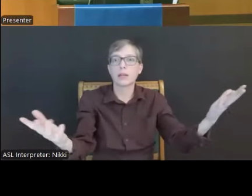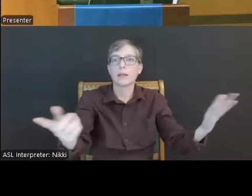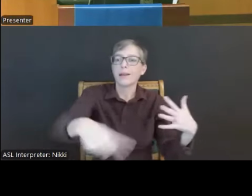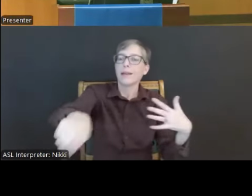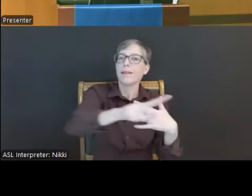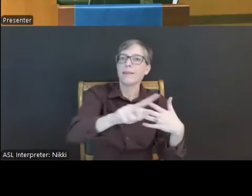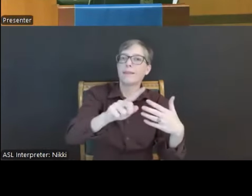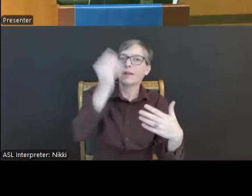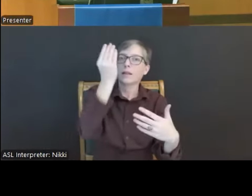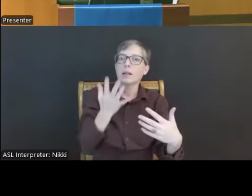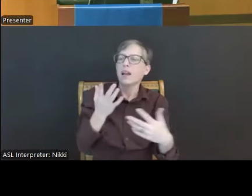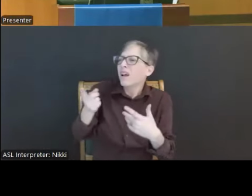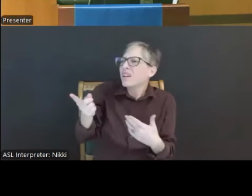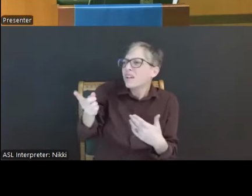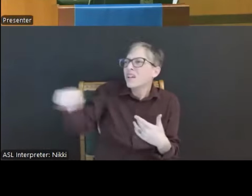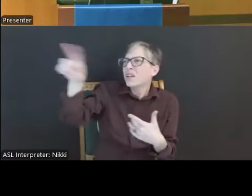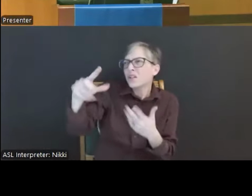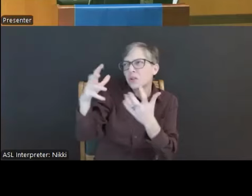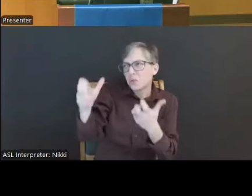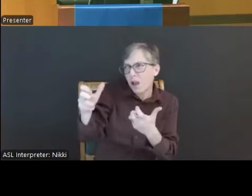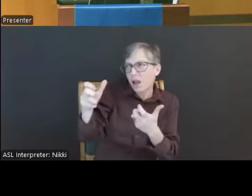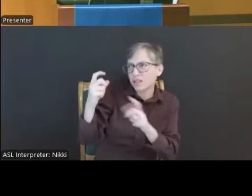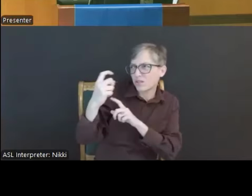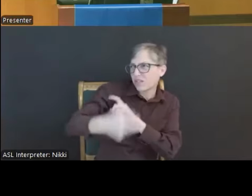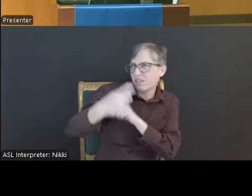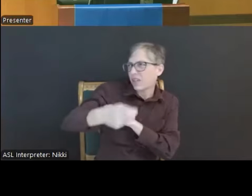give our kids medication takes our kid away from us we don't want to take them to see the therapist